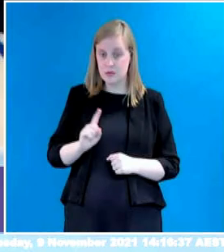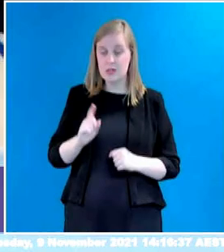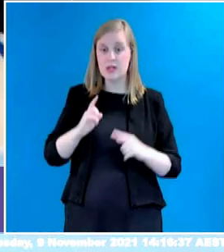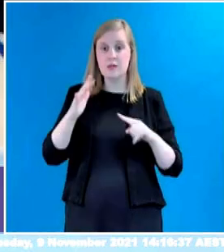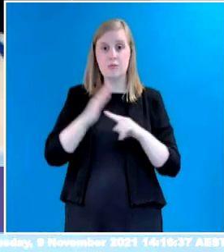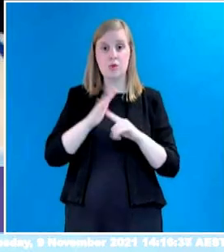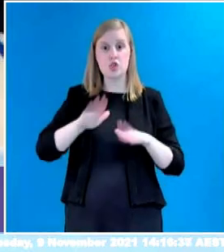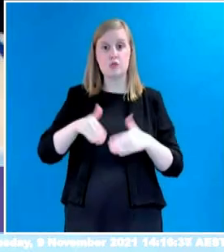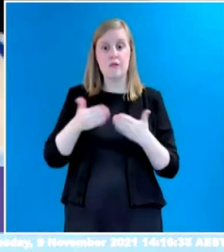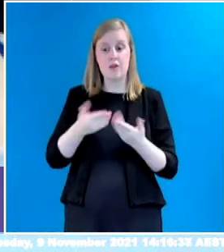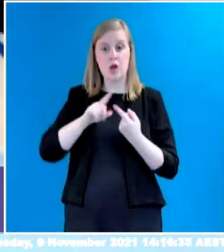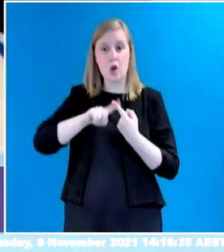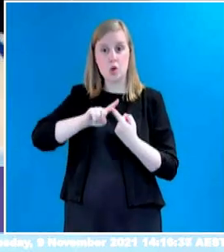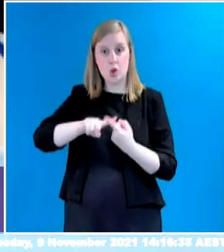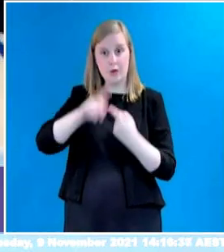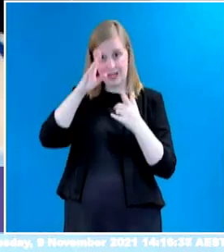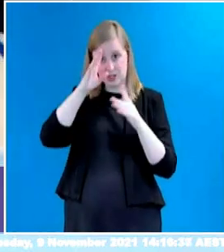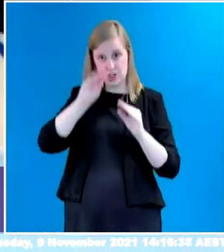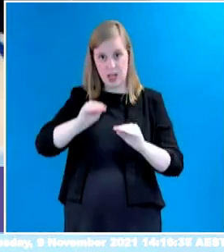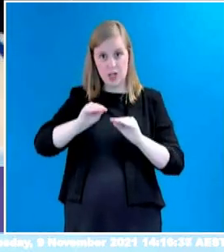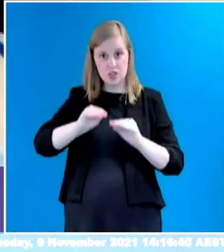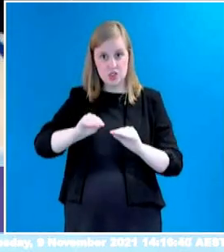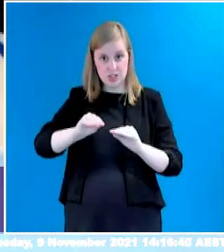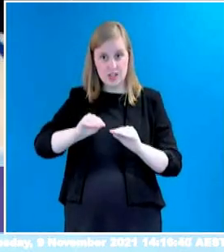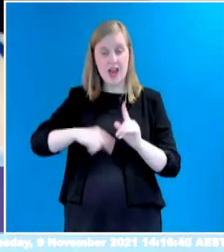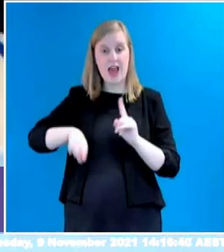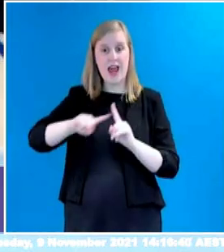education and assistance to people who are